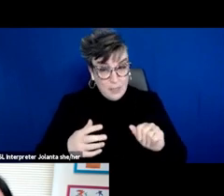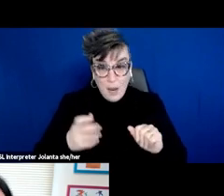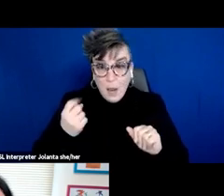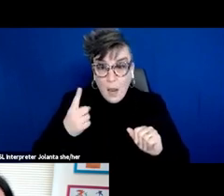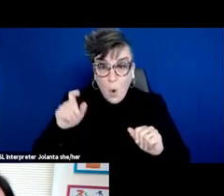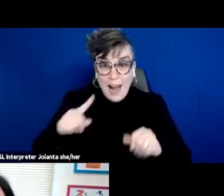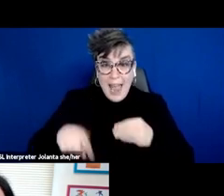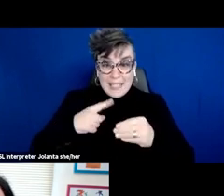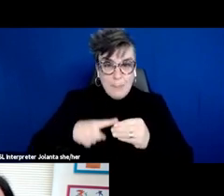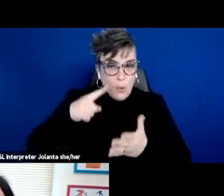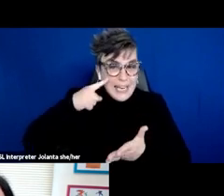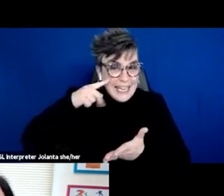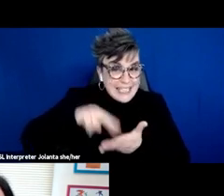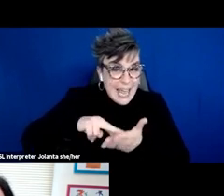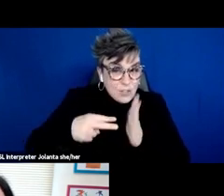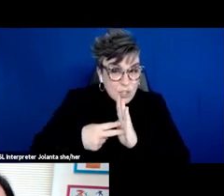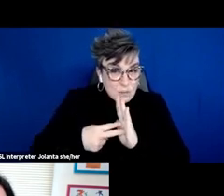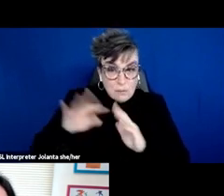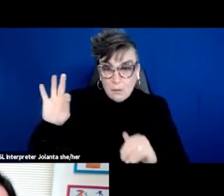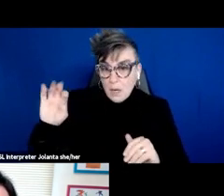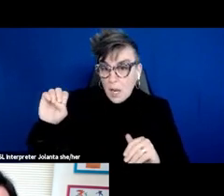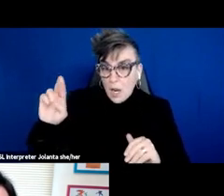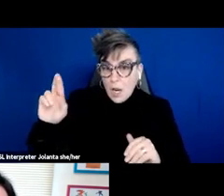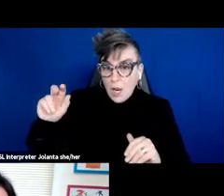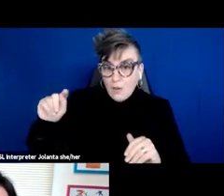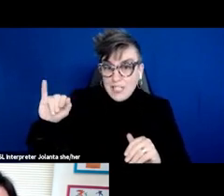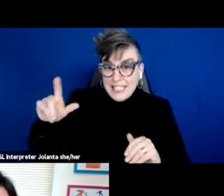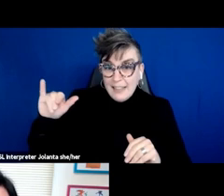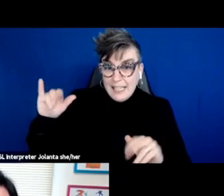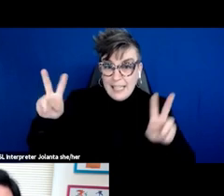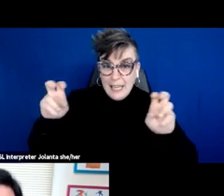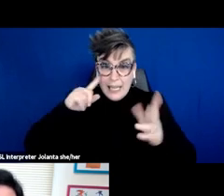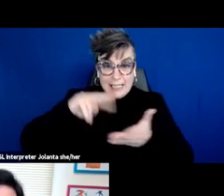43% of women with disabilities intended to have a child in the future as compared to